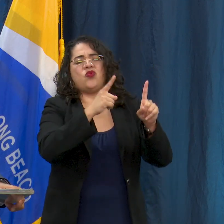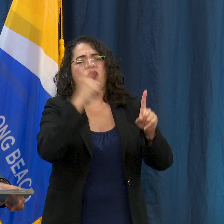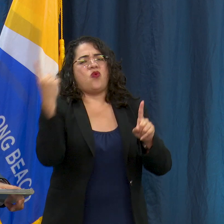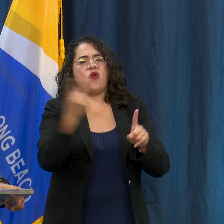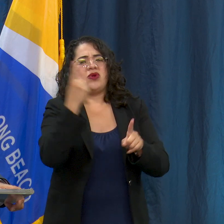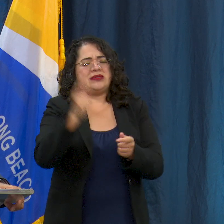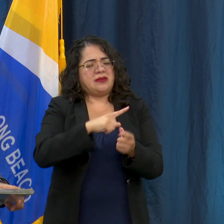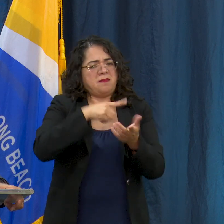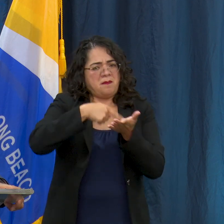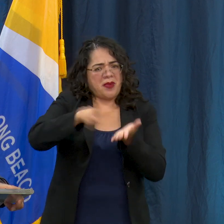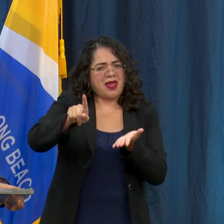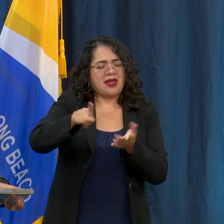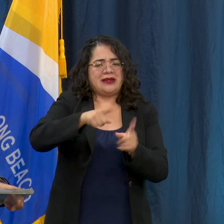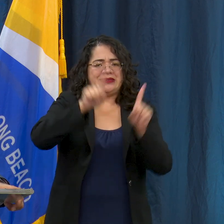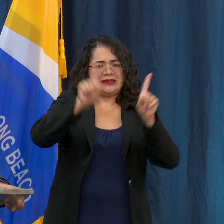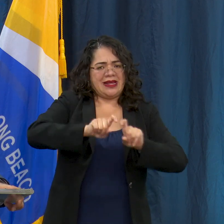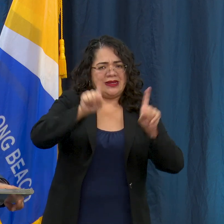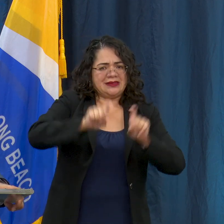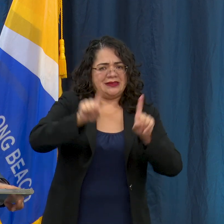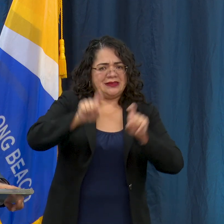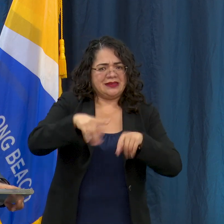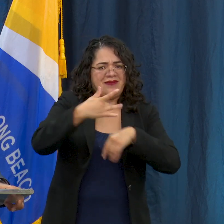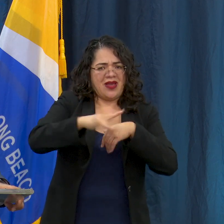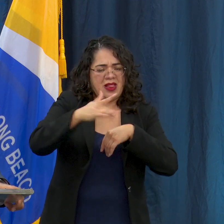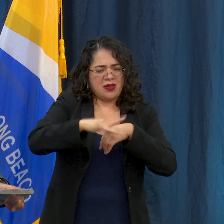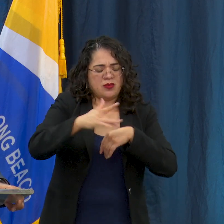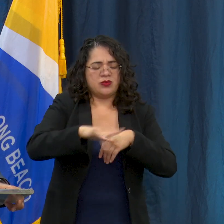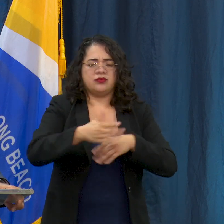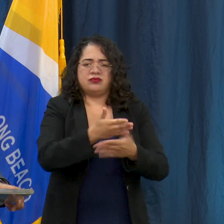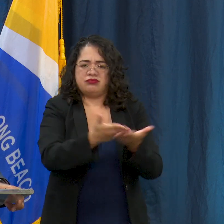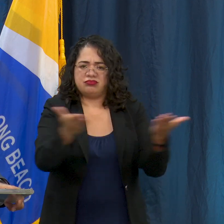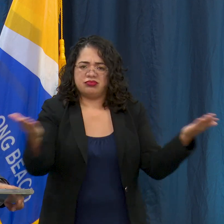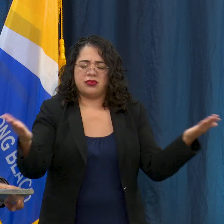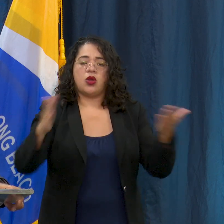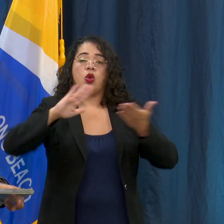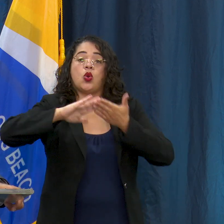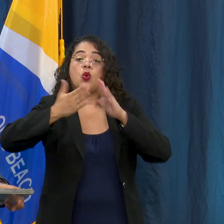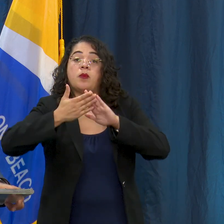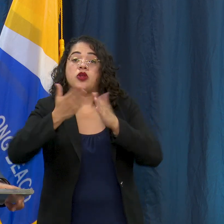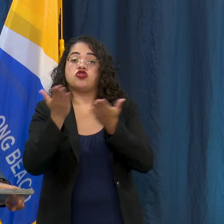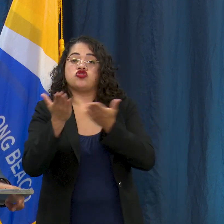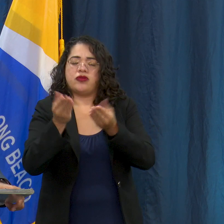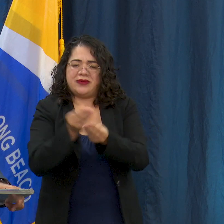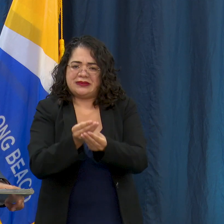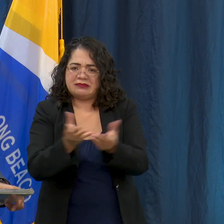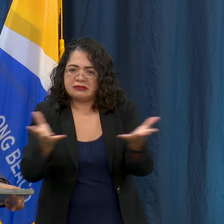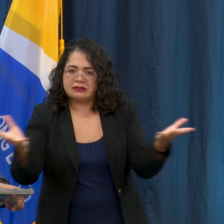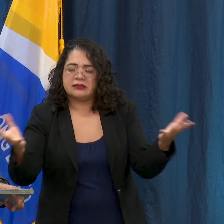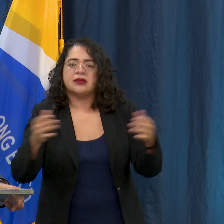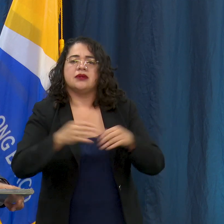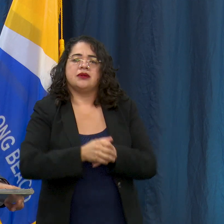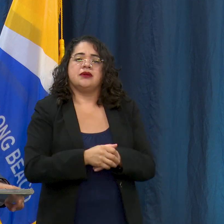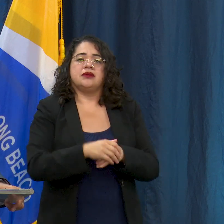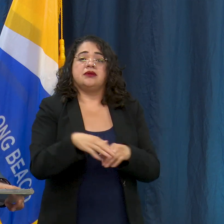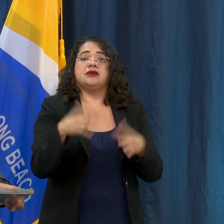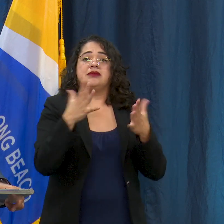in the field, for services for our community that have been affected by COVID-19, critical Health Department needs